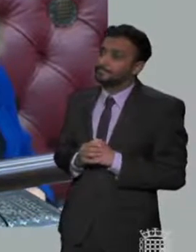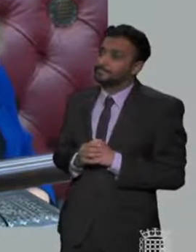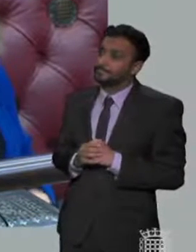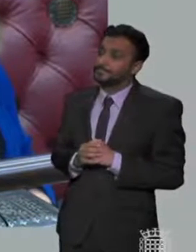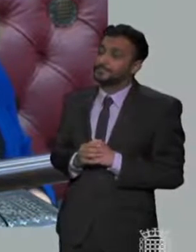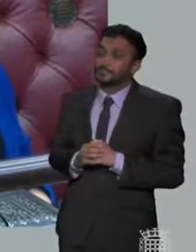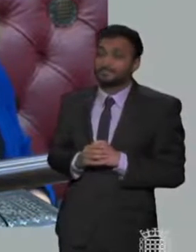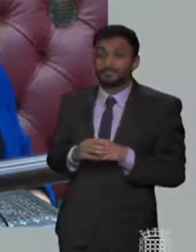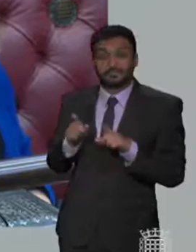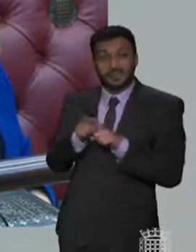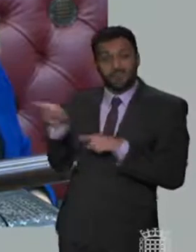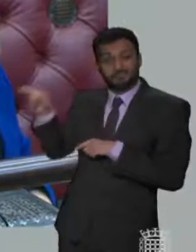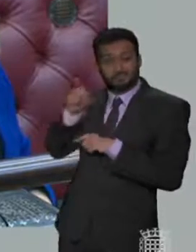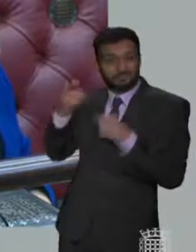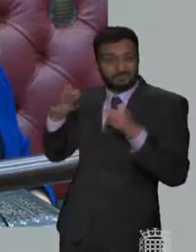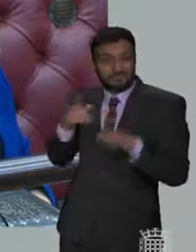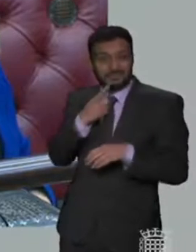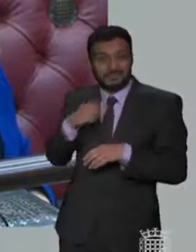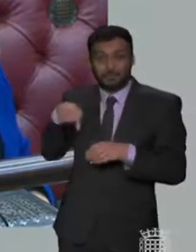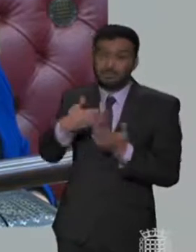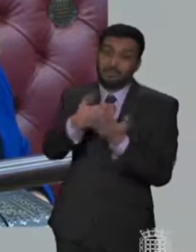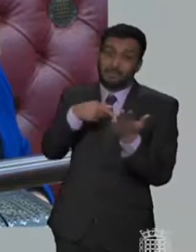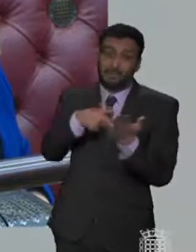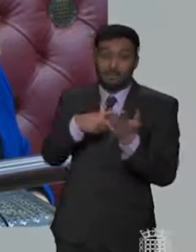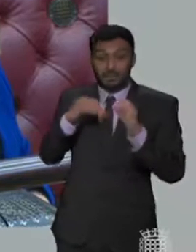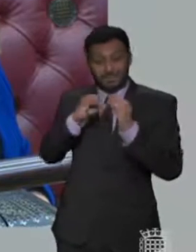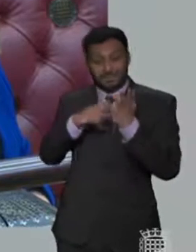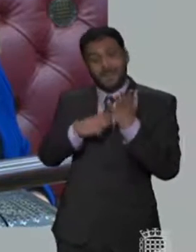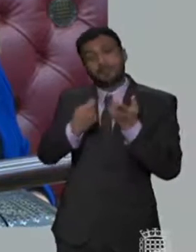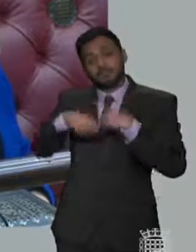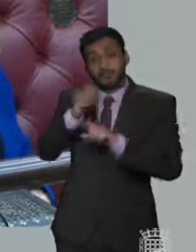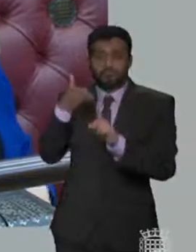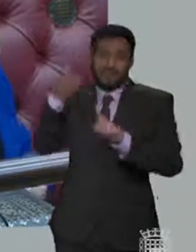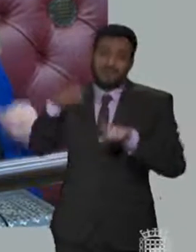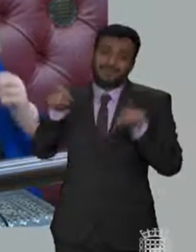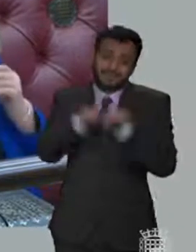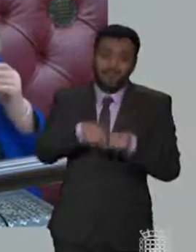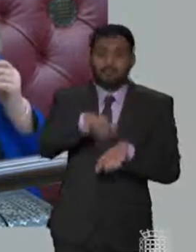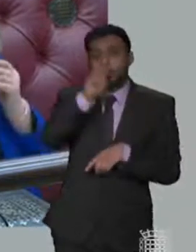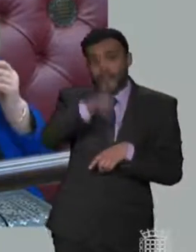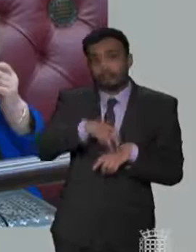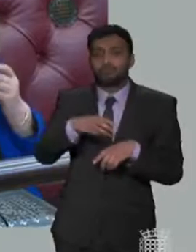england wales and scotland and places a duty on the secretary of state for work and pensions